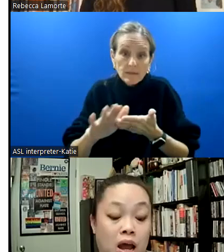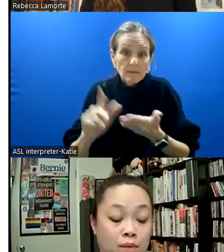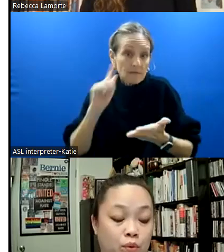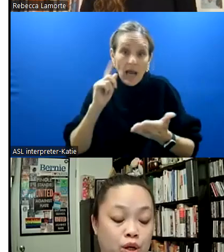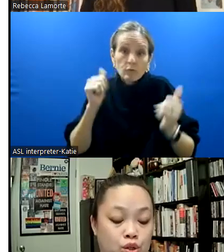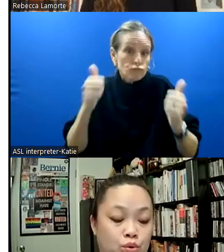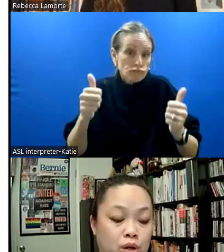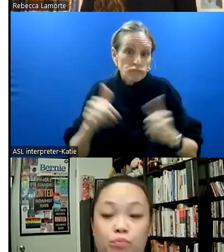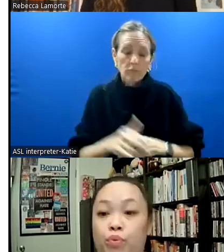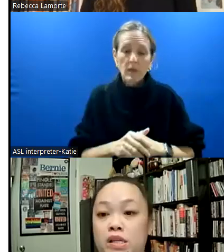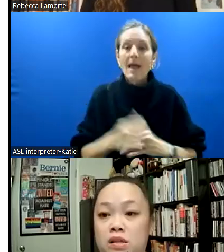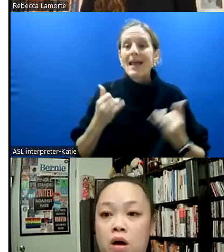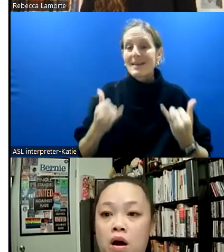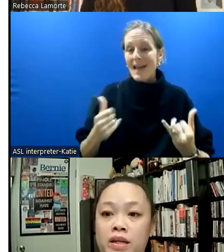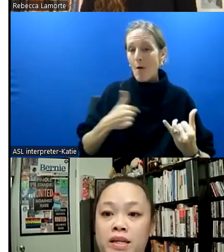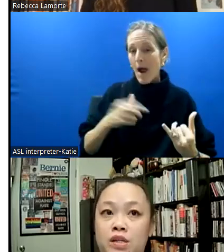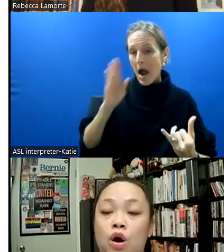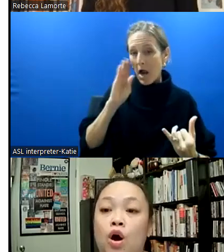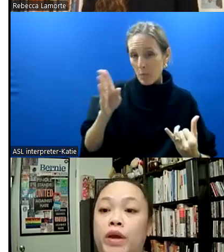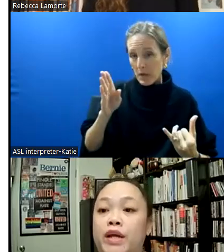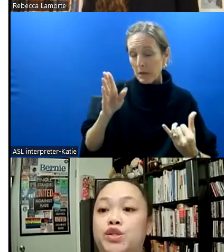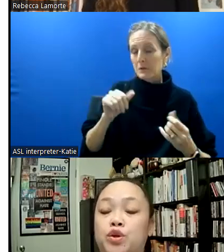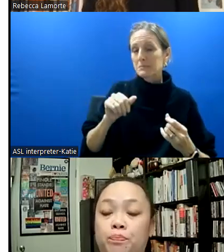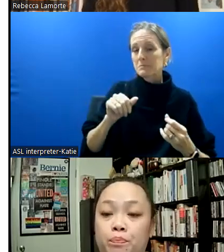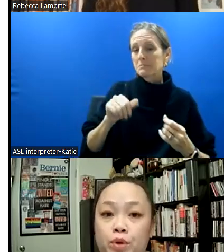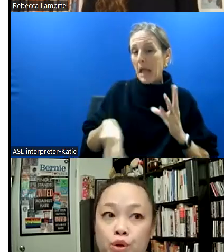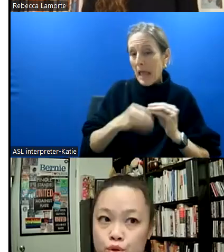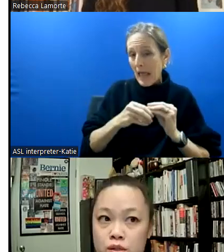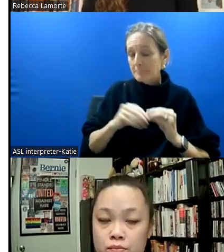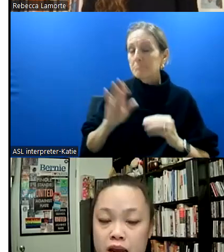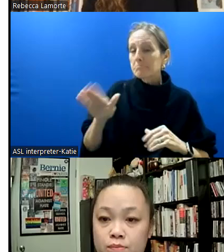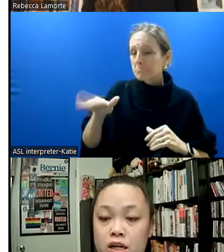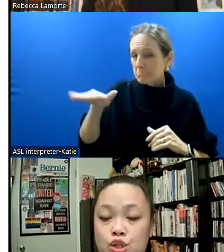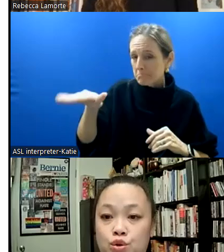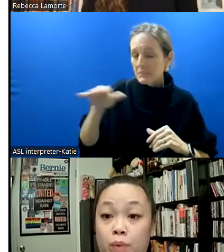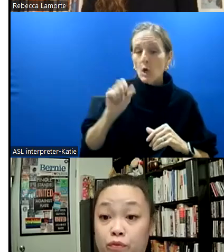What I'm going to kind of press them on is, okay, so you use tax money to pay